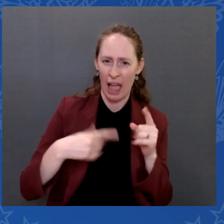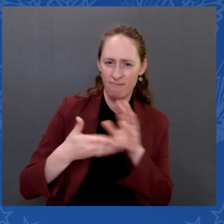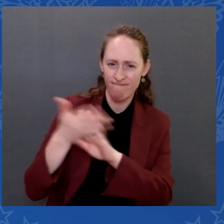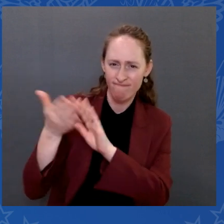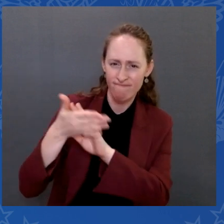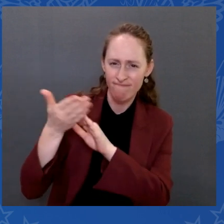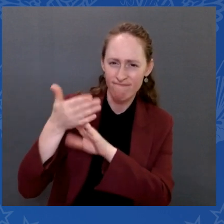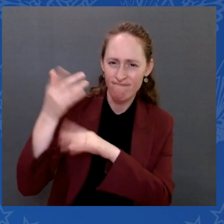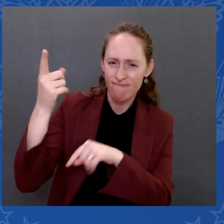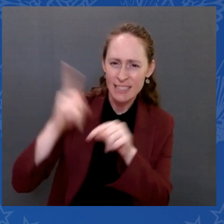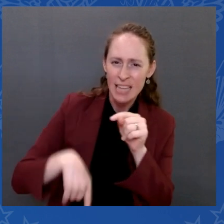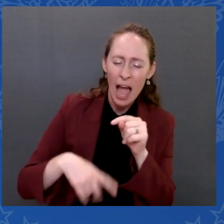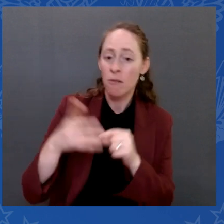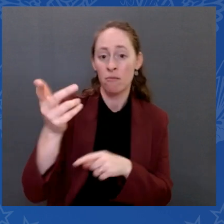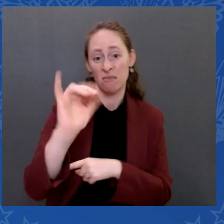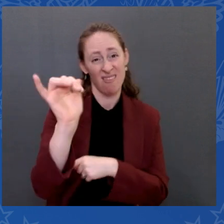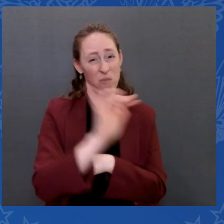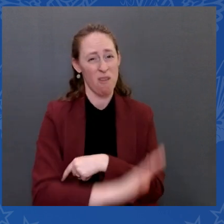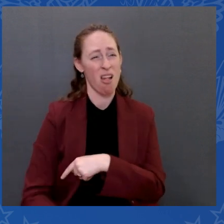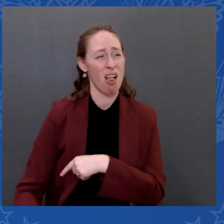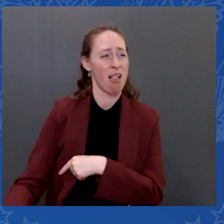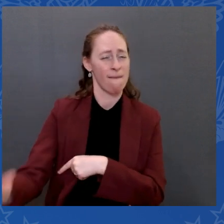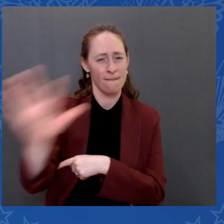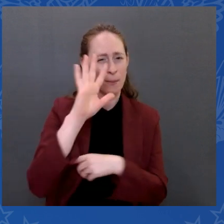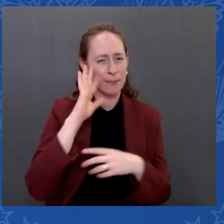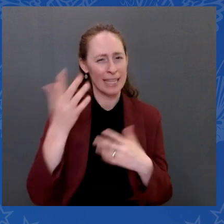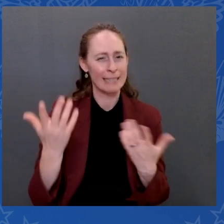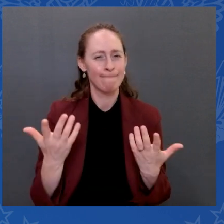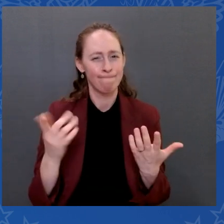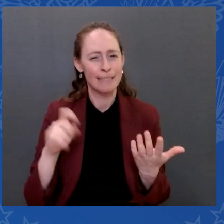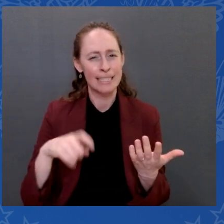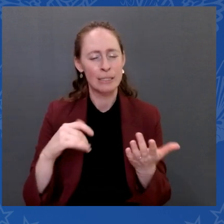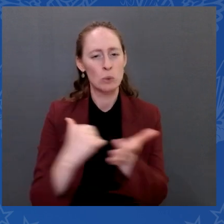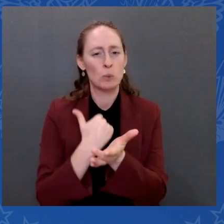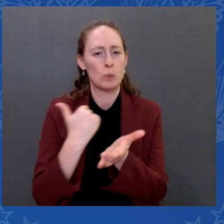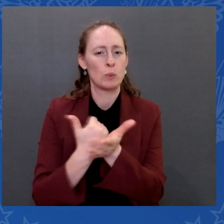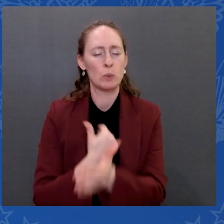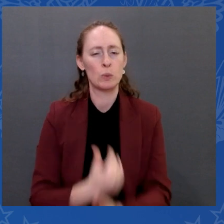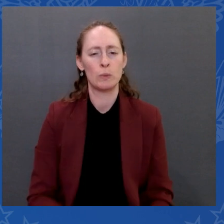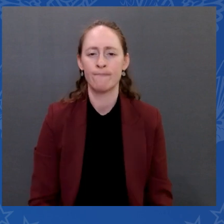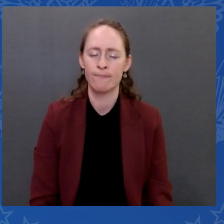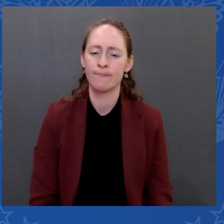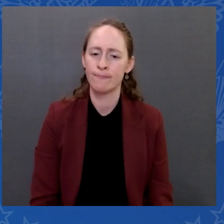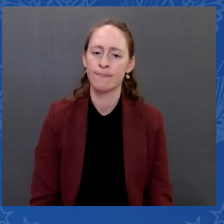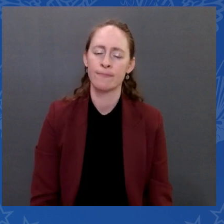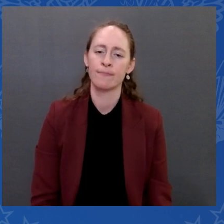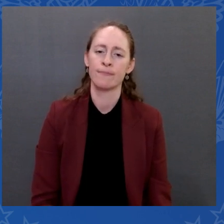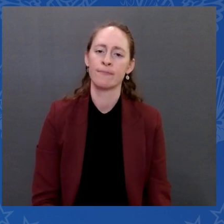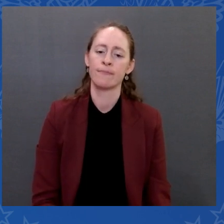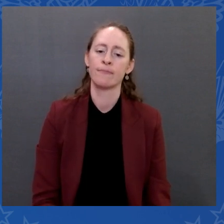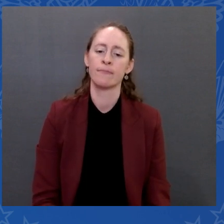our leadership in semiconductor technology and, ultimately, manufacturing and test outside the U.S. --